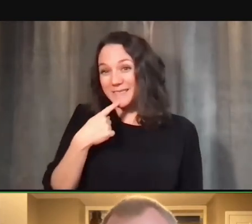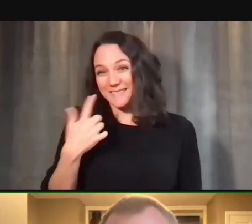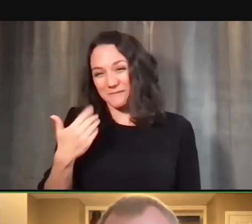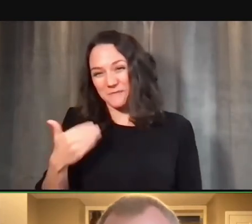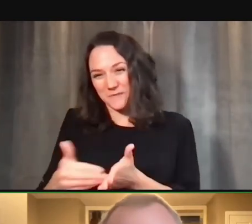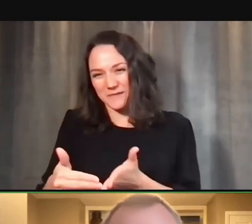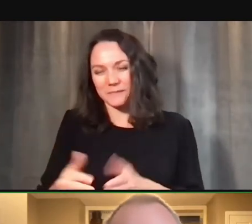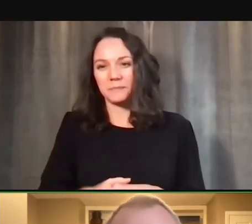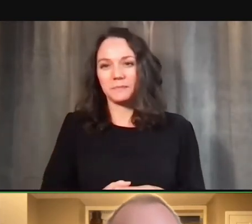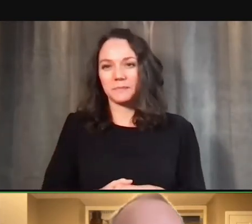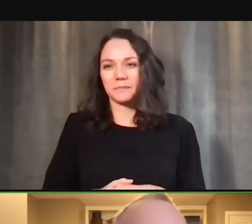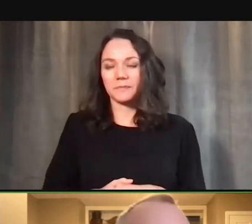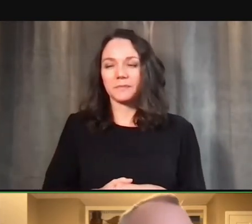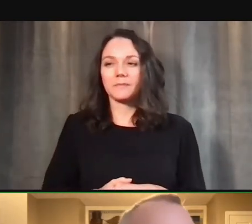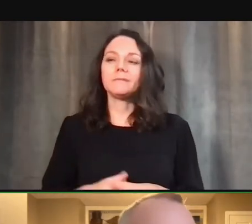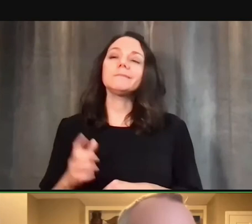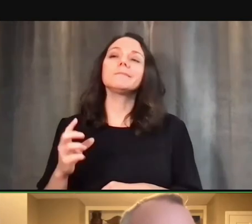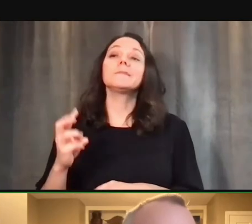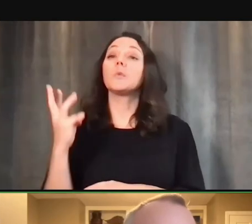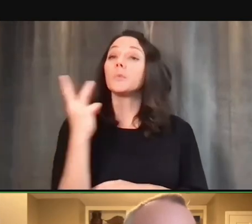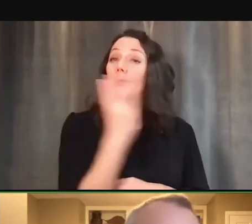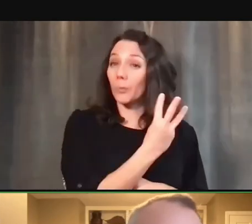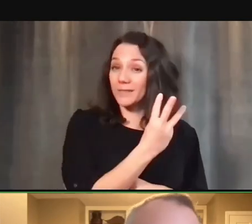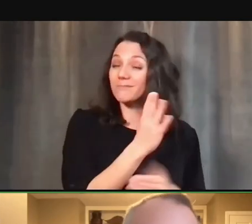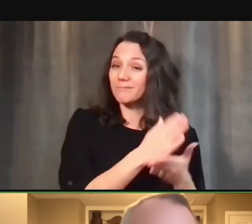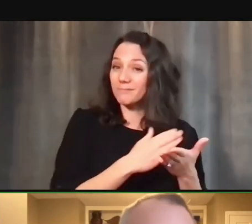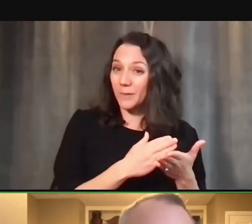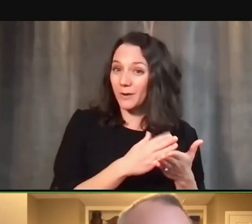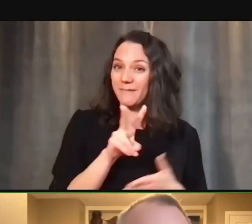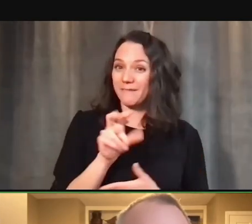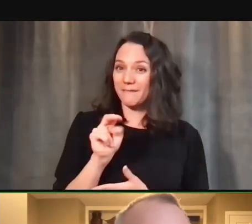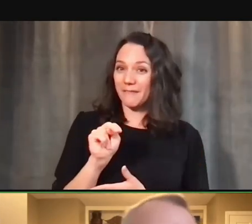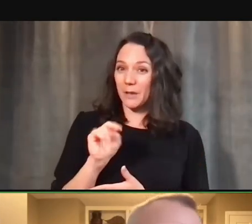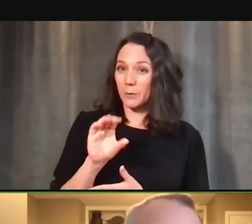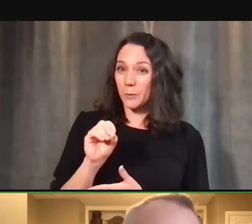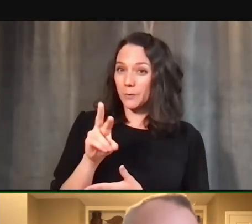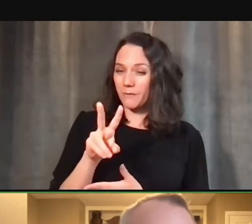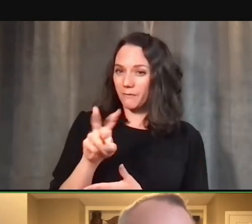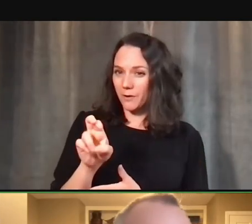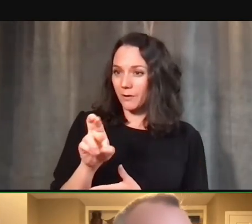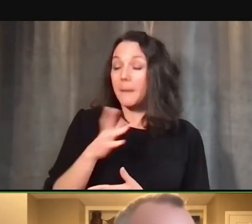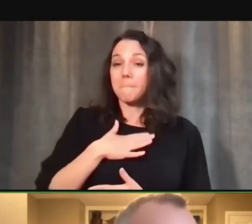Vancouver is where I live and in my part of the world, in Western Canada,